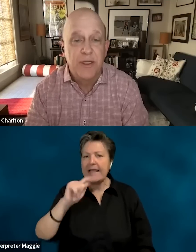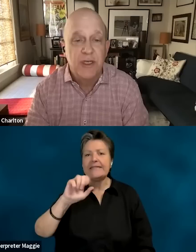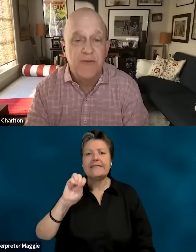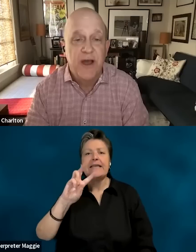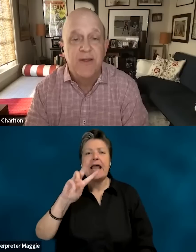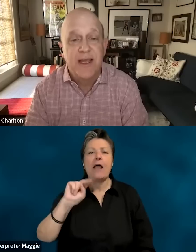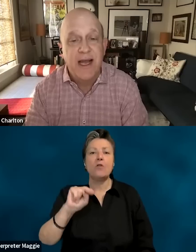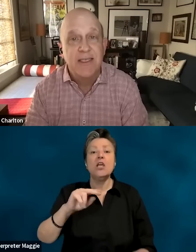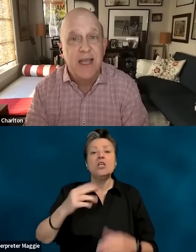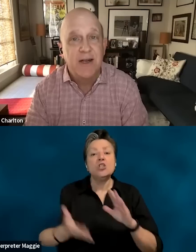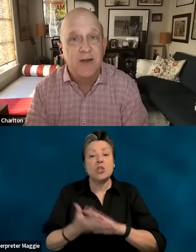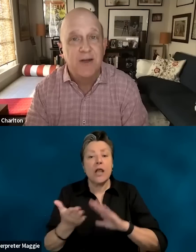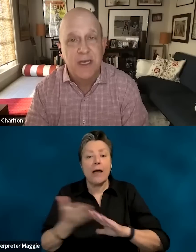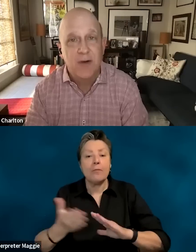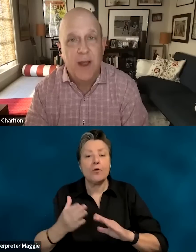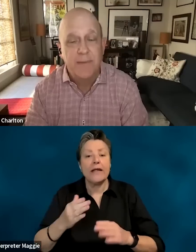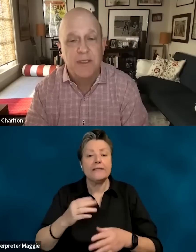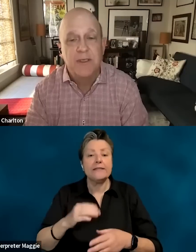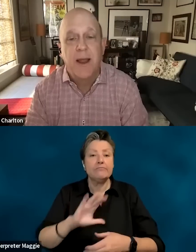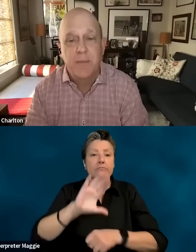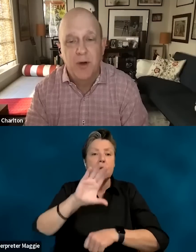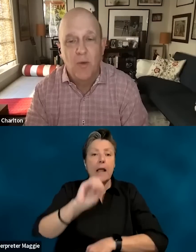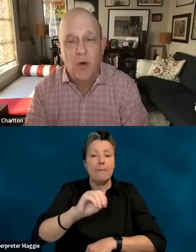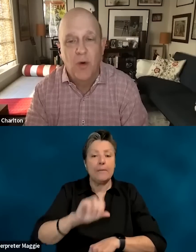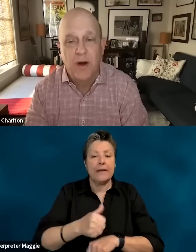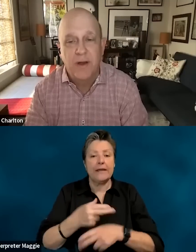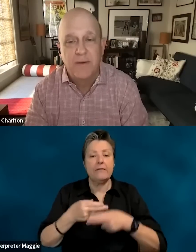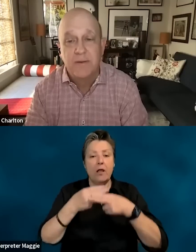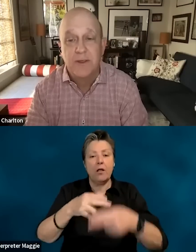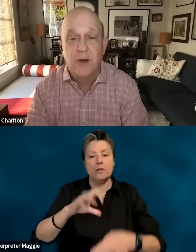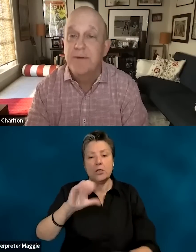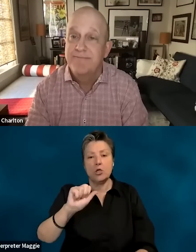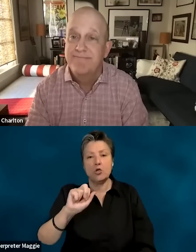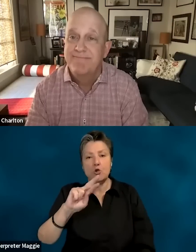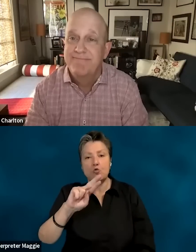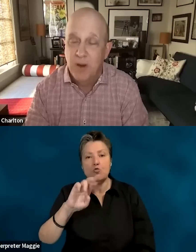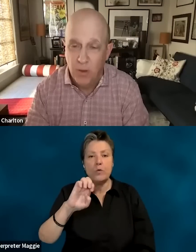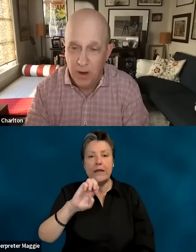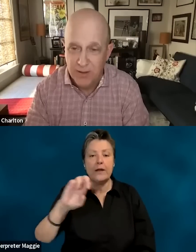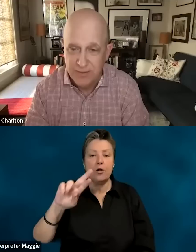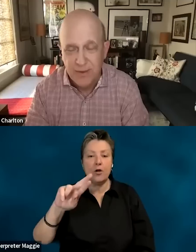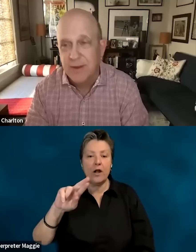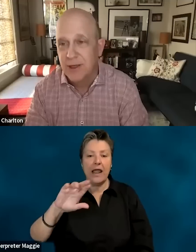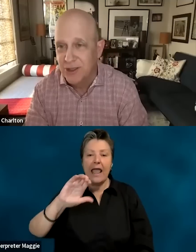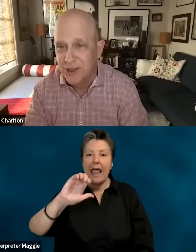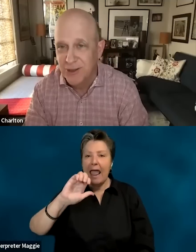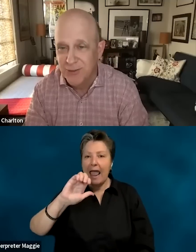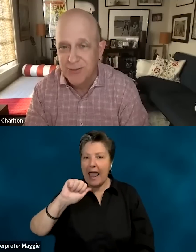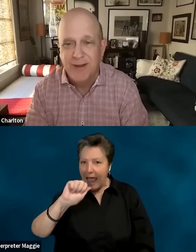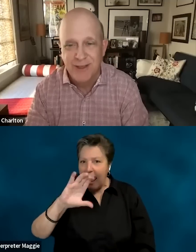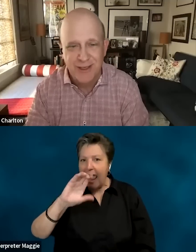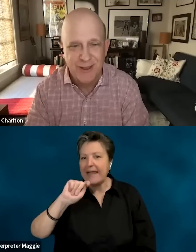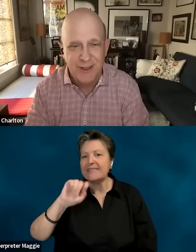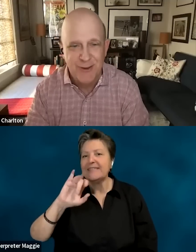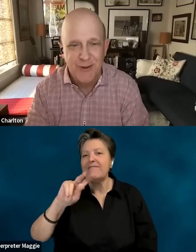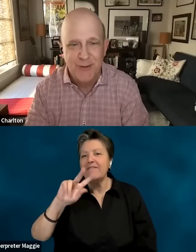a company she founded that guides actors to get reps and book more work. Jona, welcome, good to see you and let's get. - Yeah, thanks for coming.